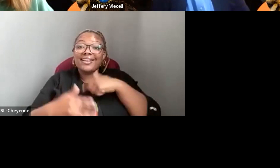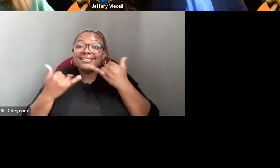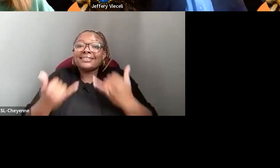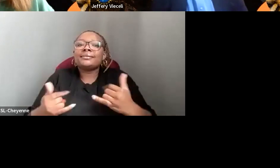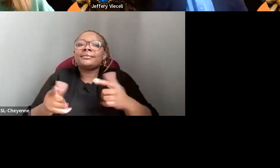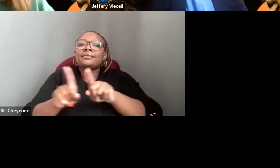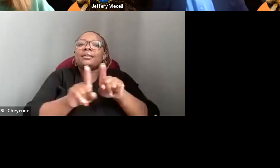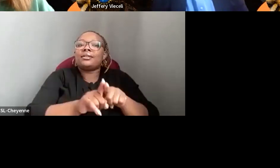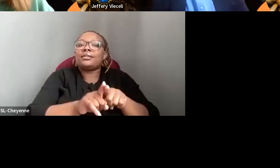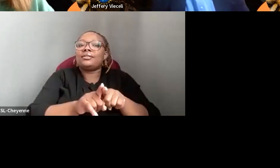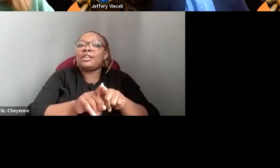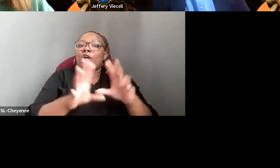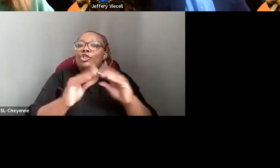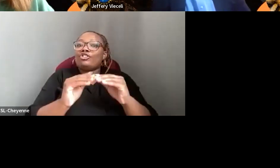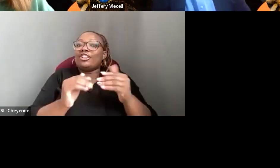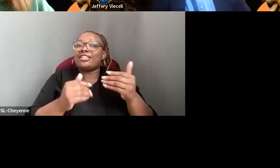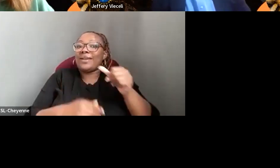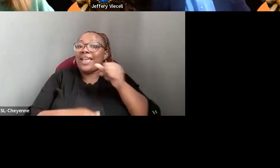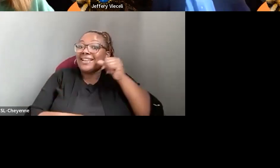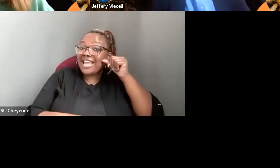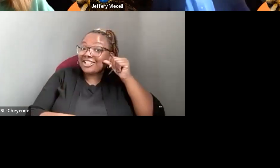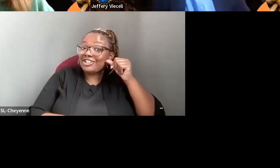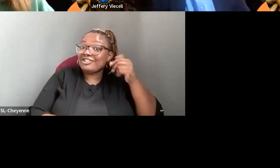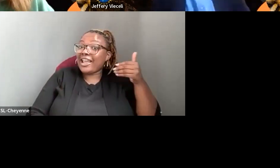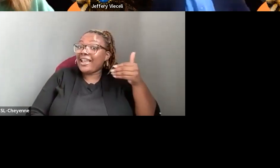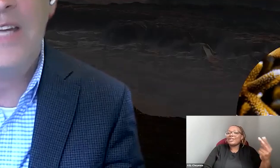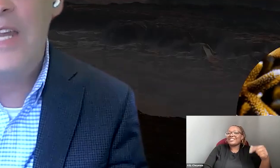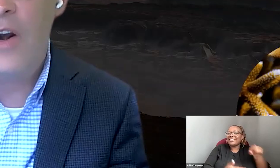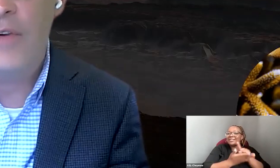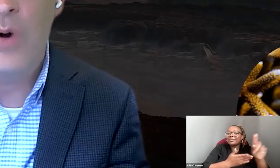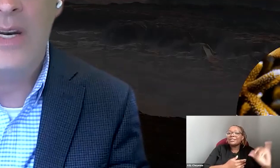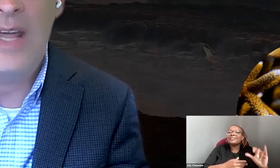and the sessions that we had yesterday, and that we have the rest of the week. Take care, everyone.